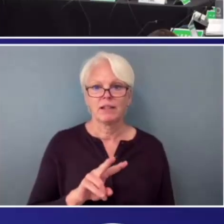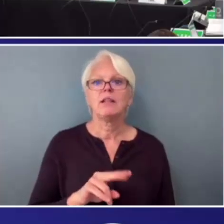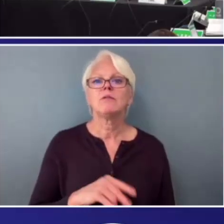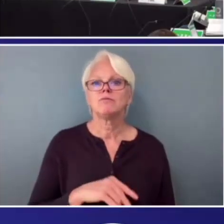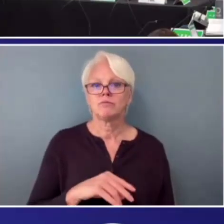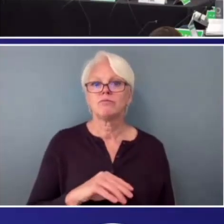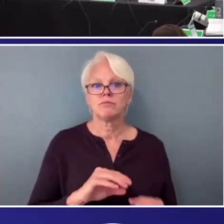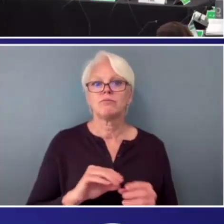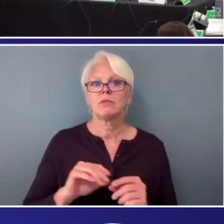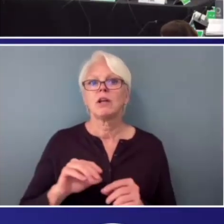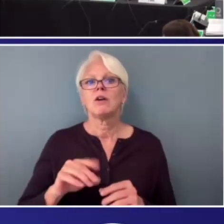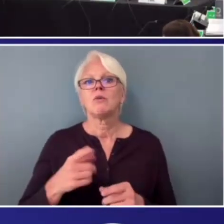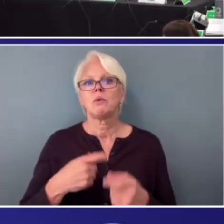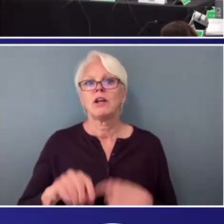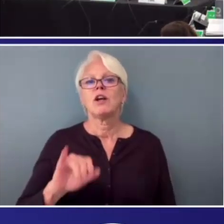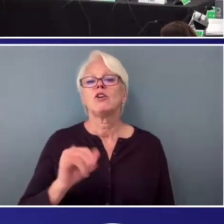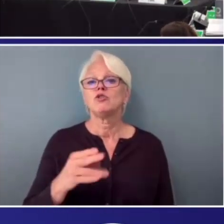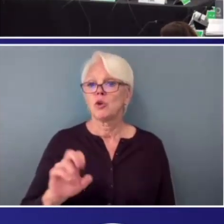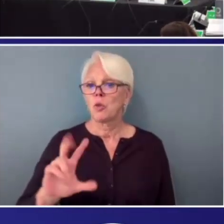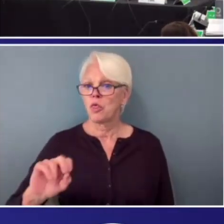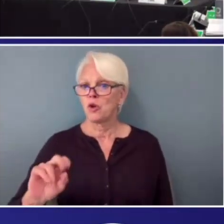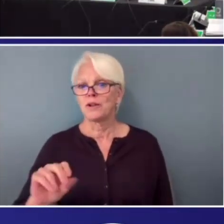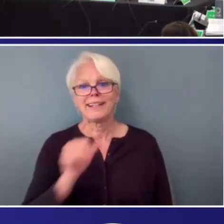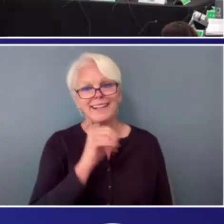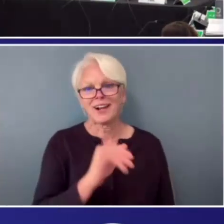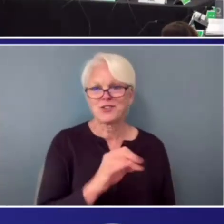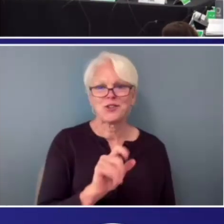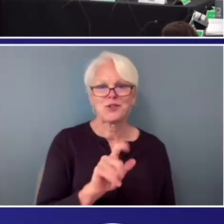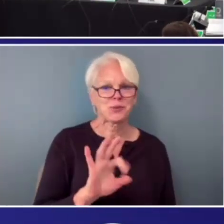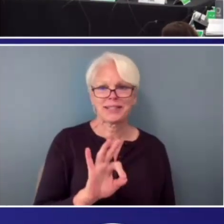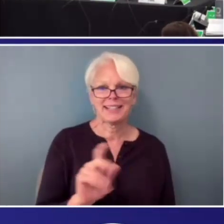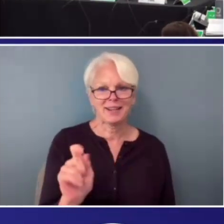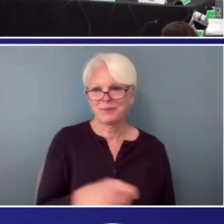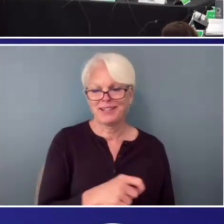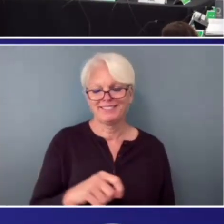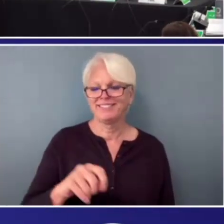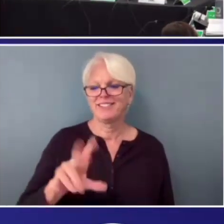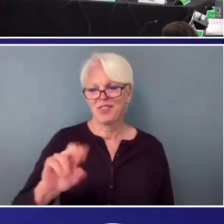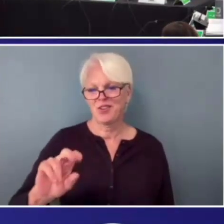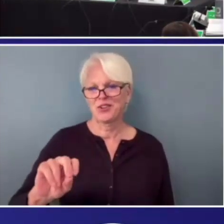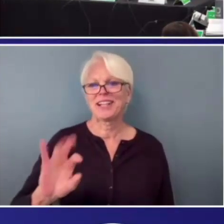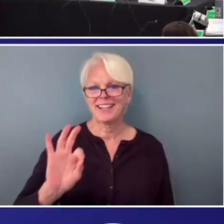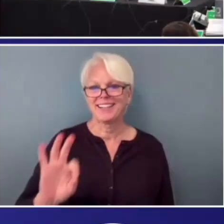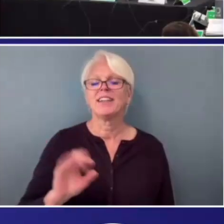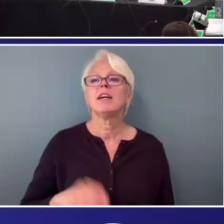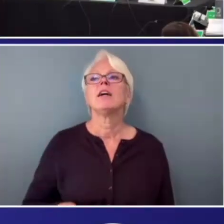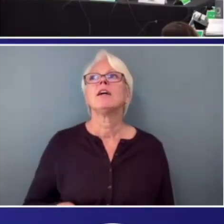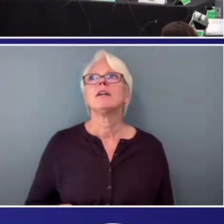instead of June 29th. And then, of course, in Romanette five, we've added that the Repayment Assistance